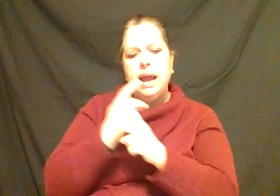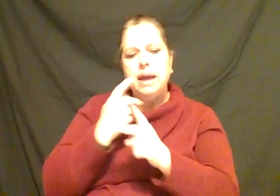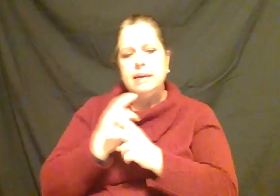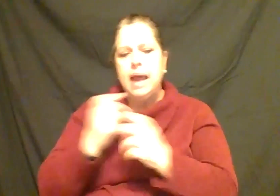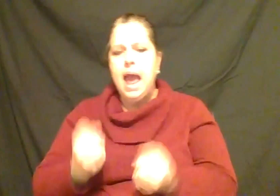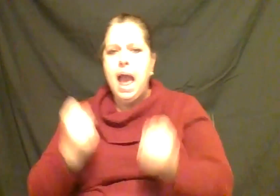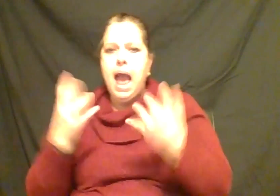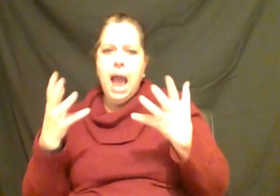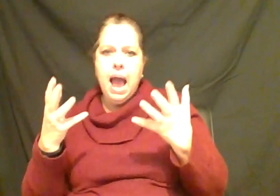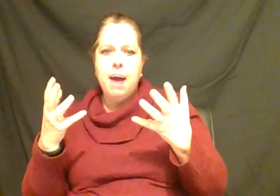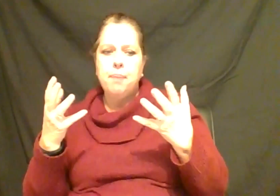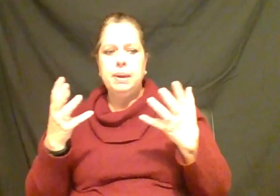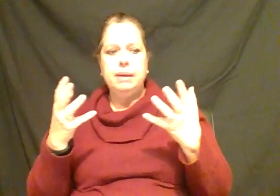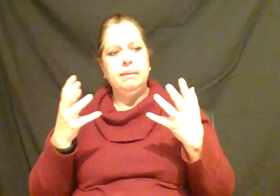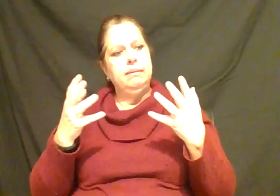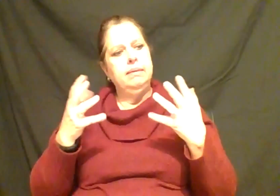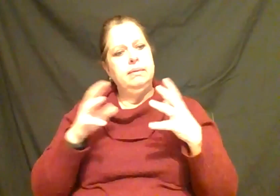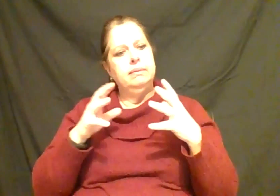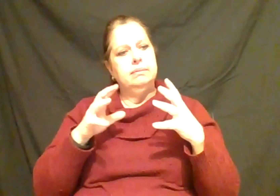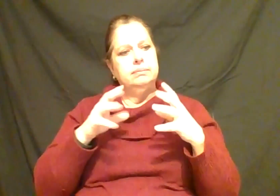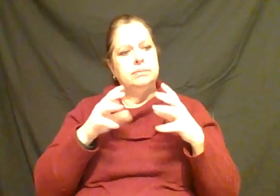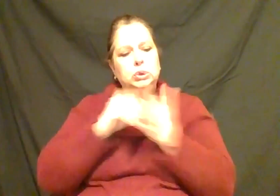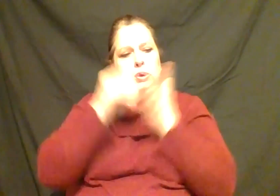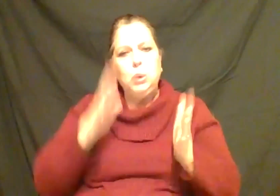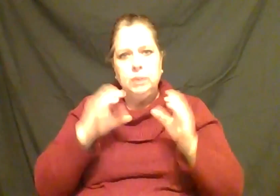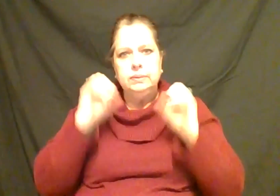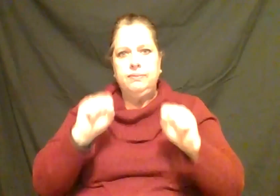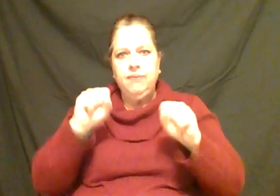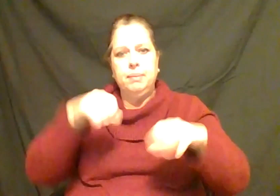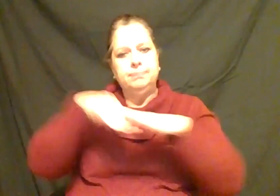actually available in a course so really is you want to you know in a different way we're